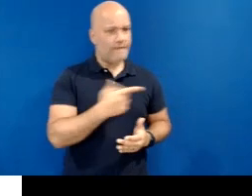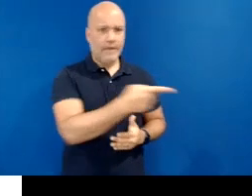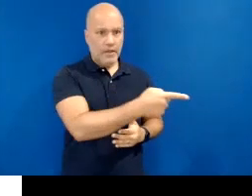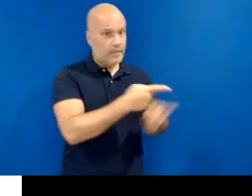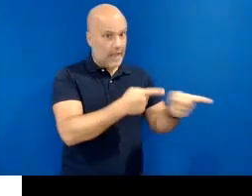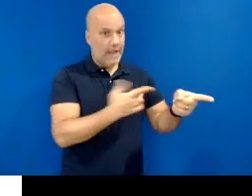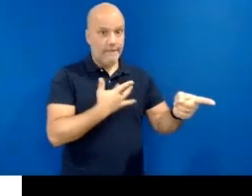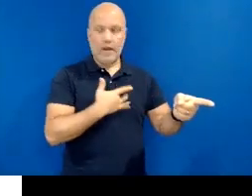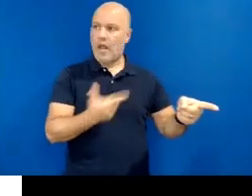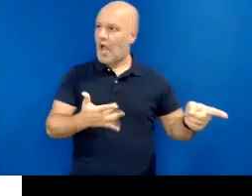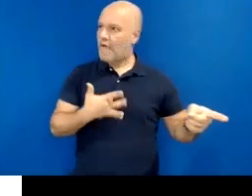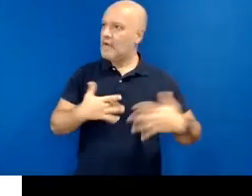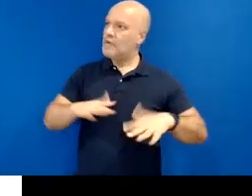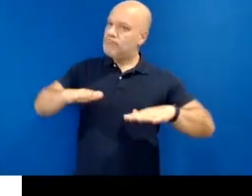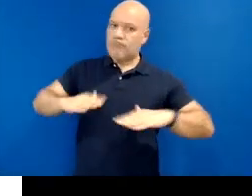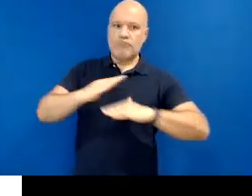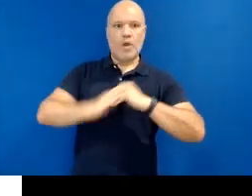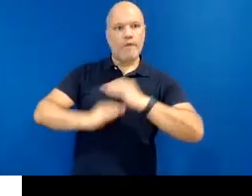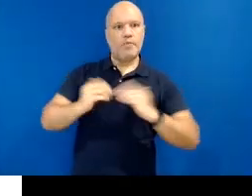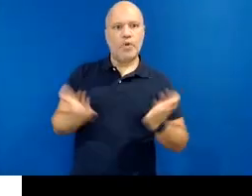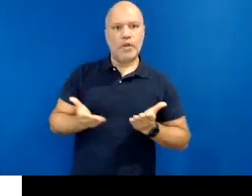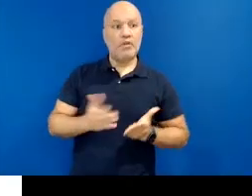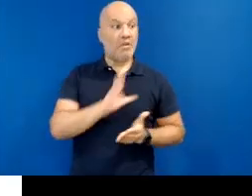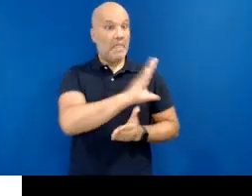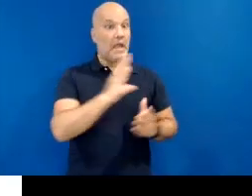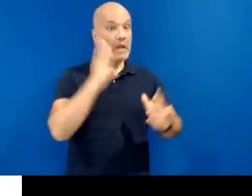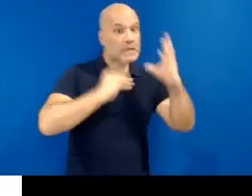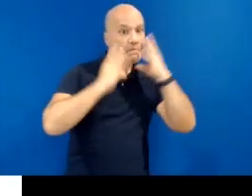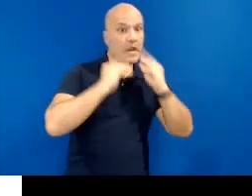And so forth in the sharing of narratives and experiences when that becomes